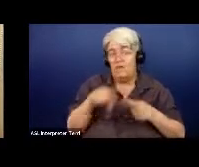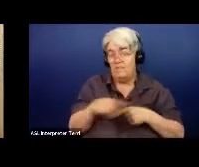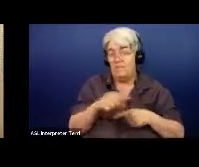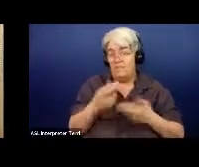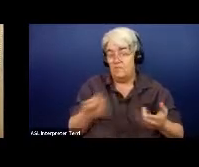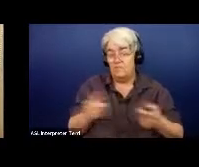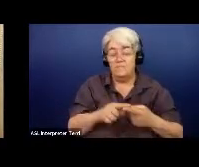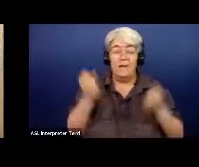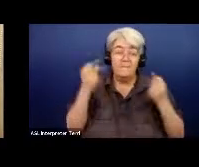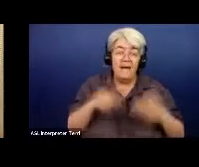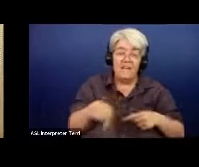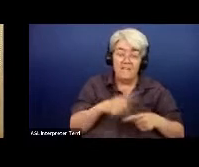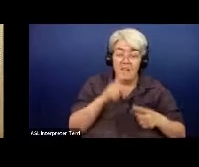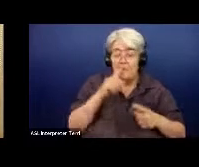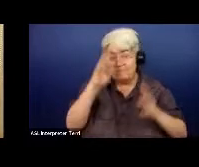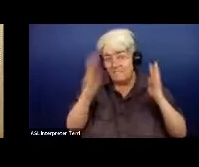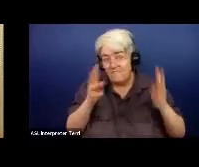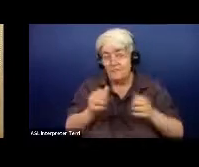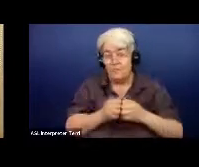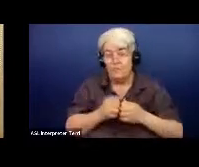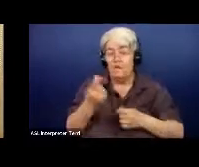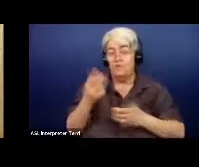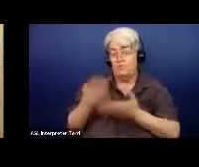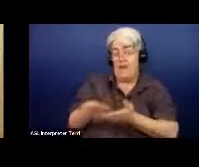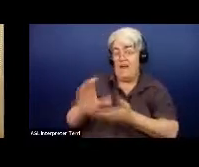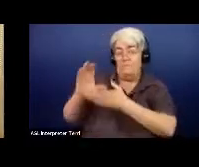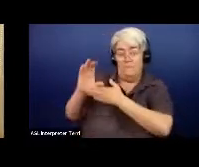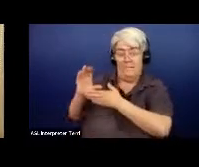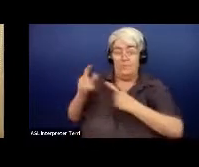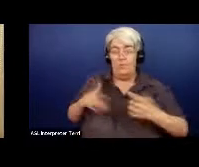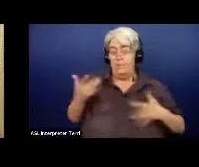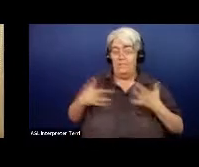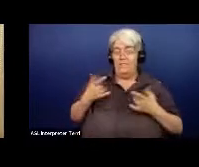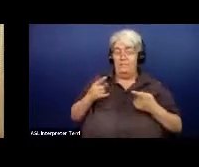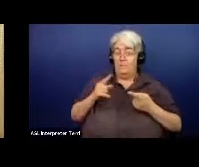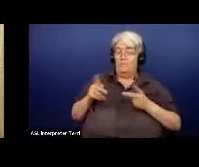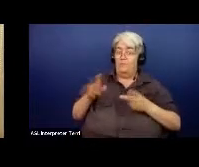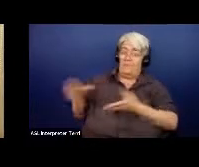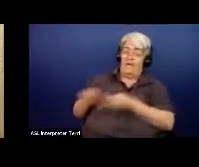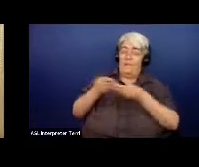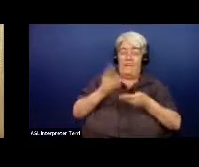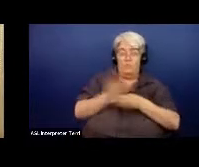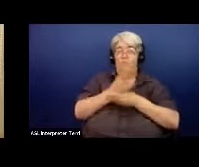developed with grant funds. They are jazzed about picking them up and using them and not